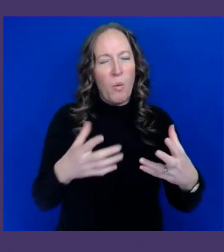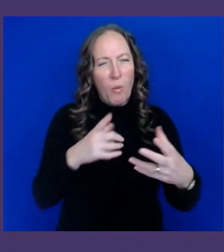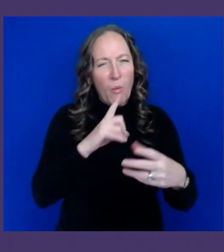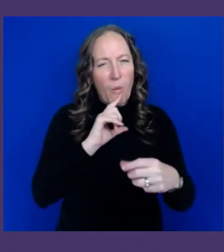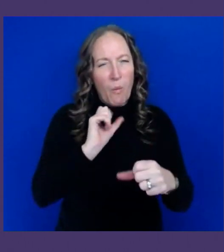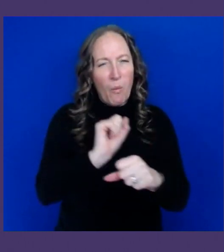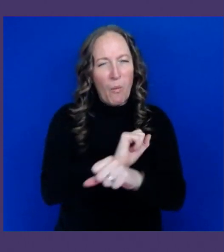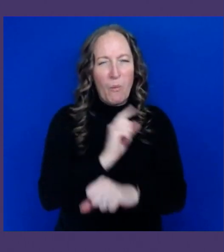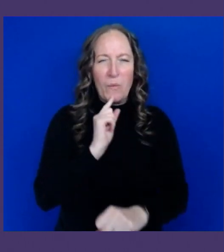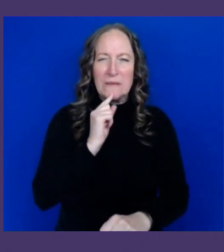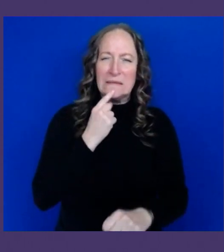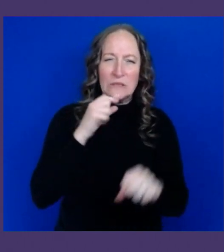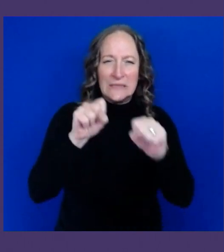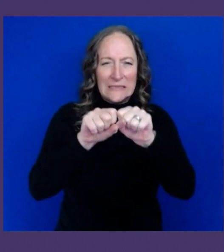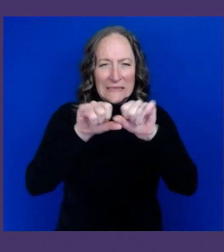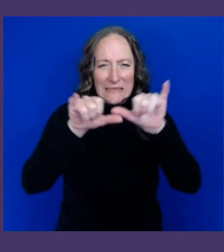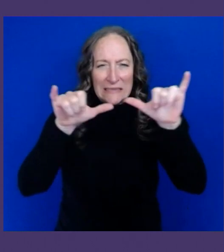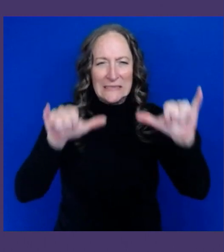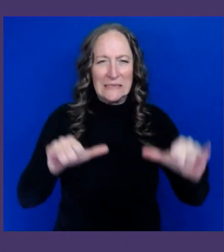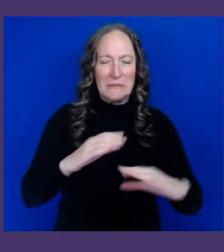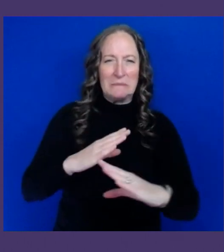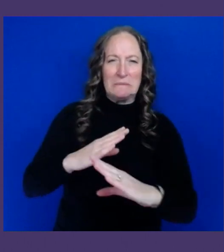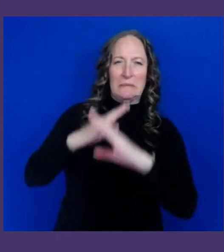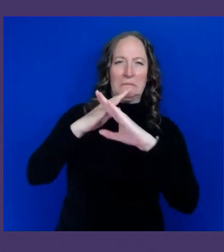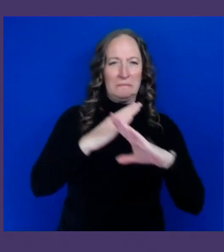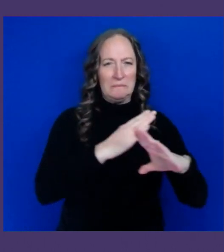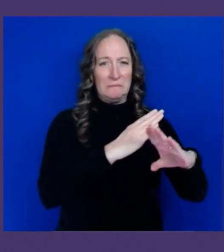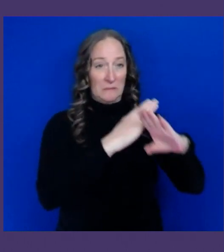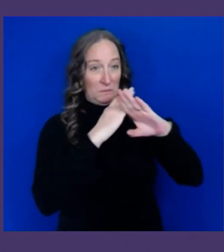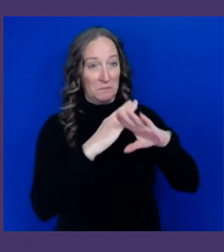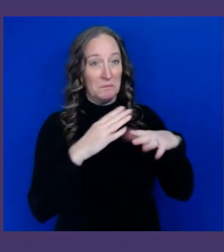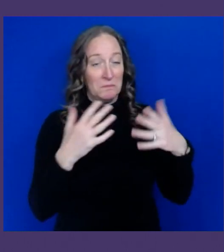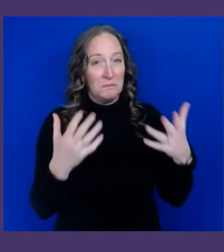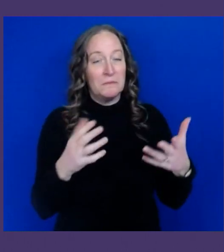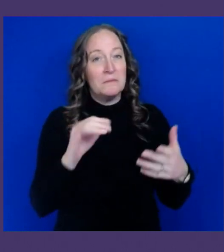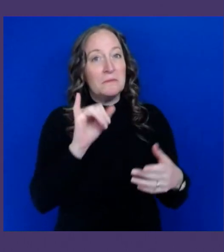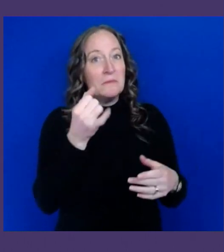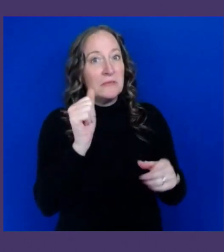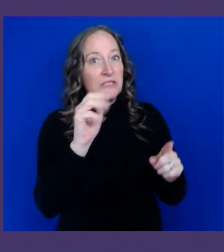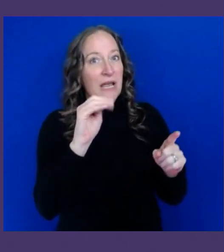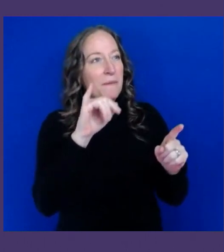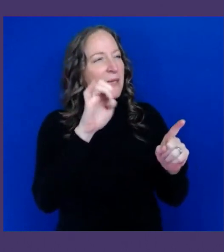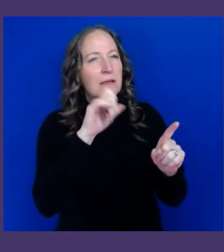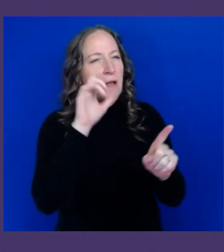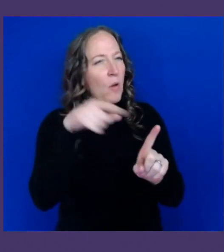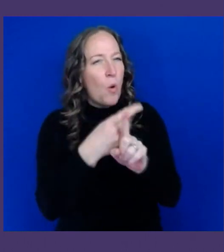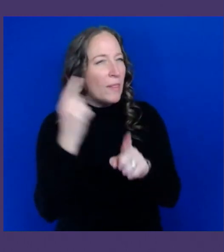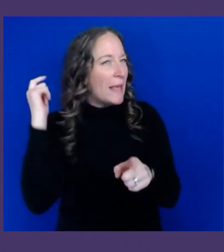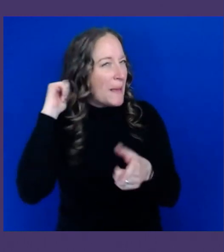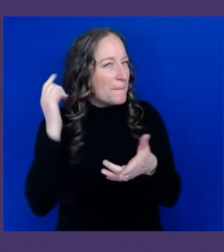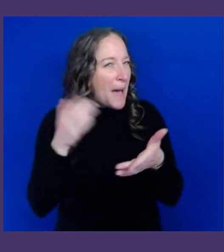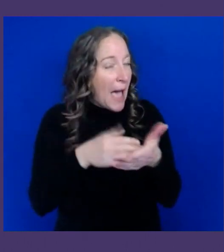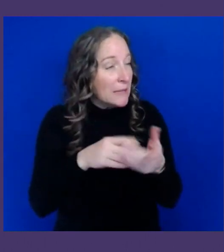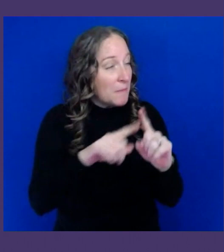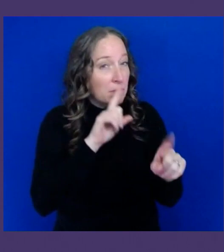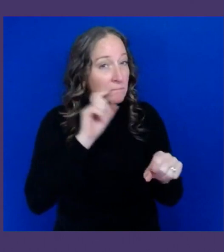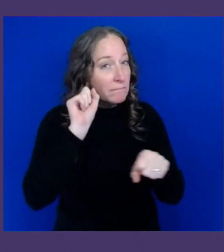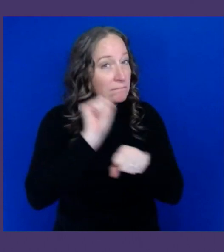as you were saying, Jamie. It's not just bias, it is ableism. I think it is really important